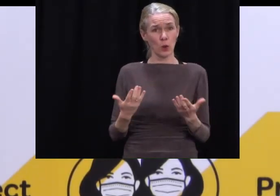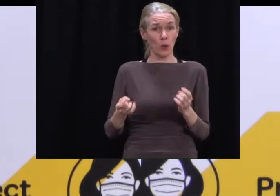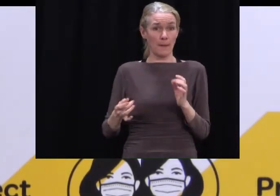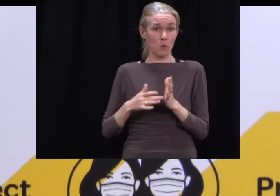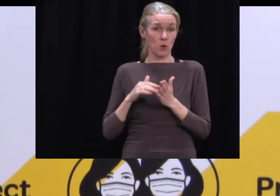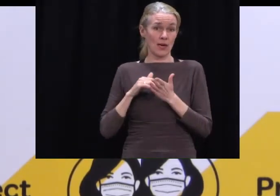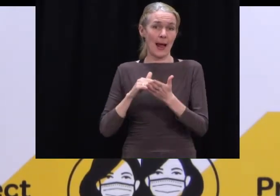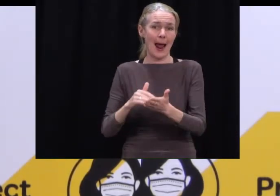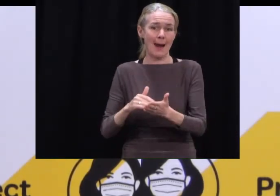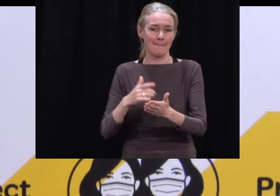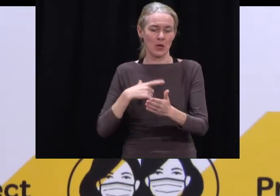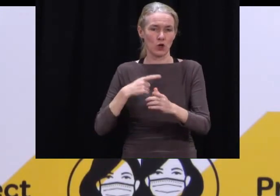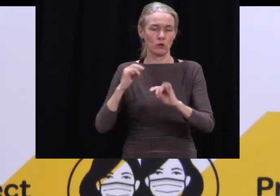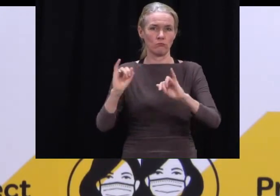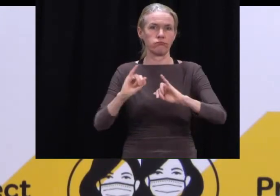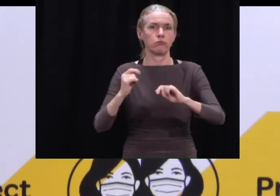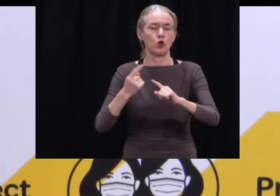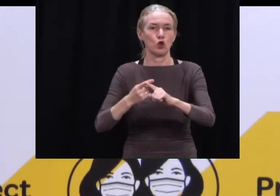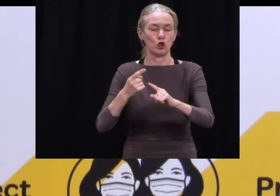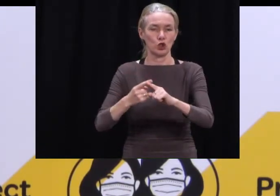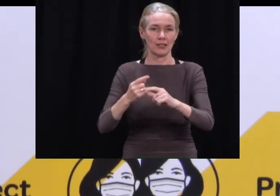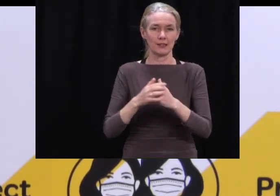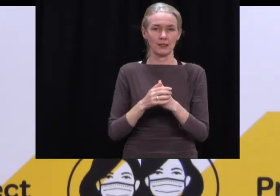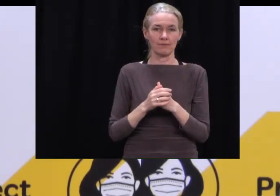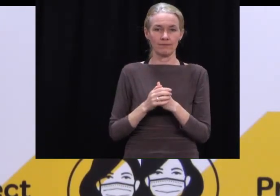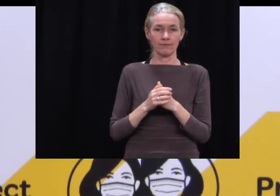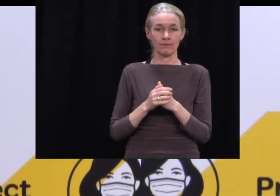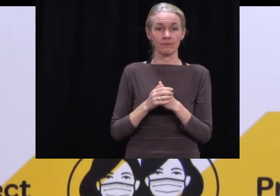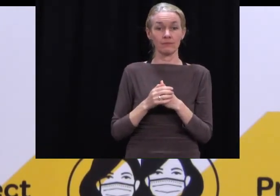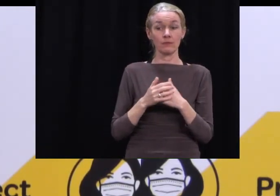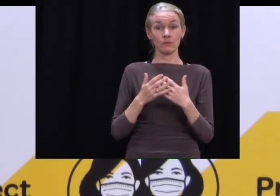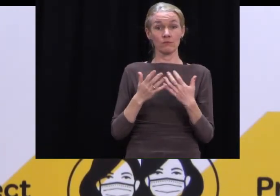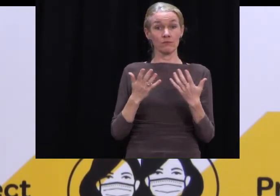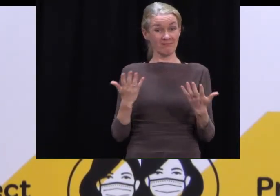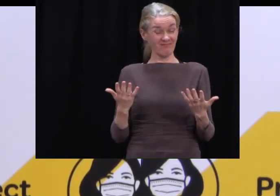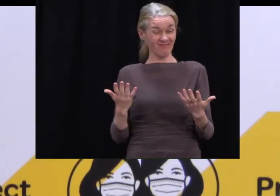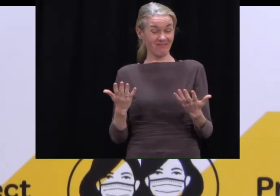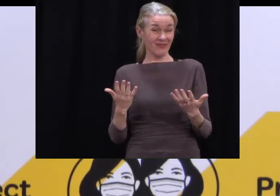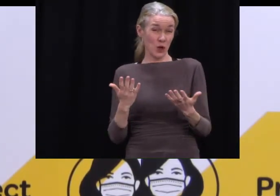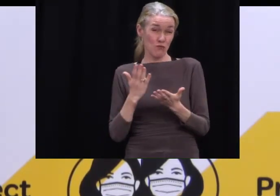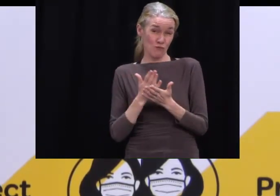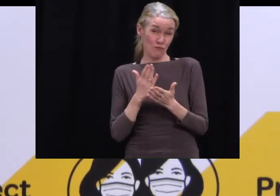getting people out. For those where there may have been